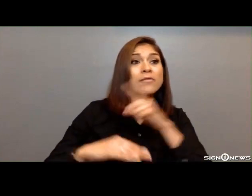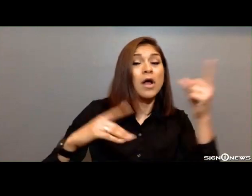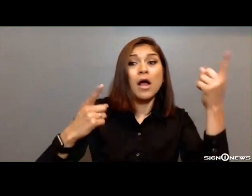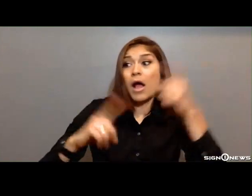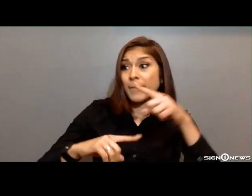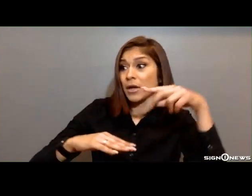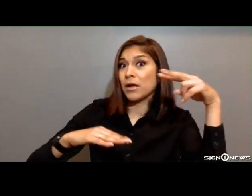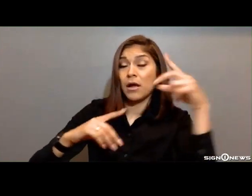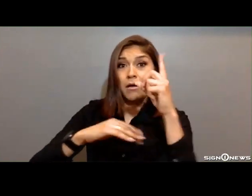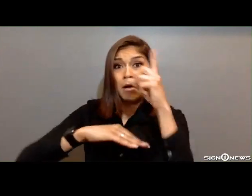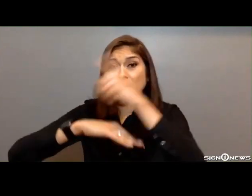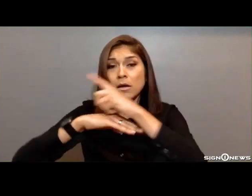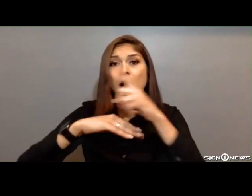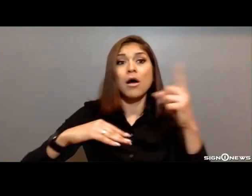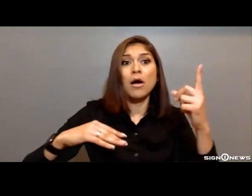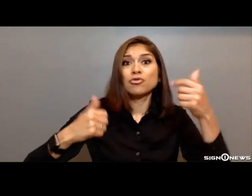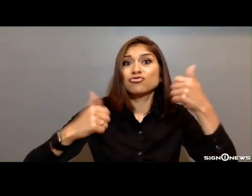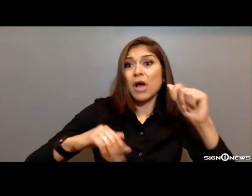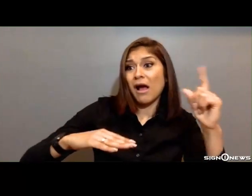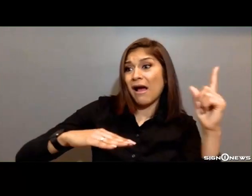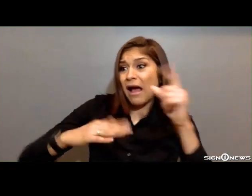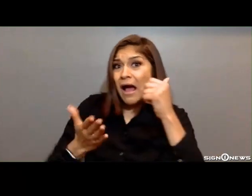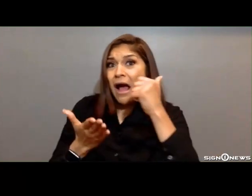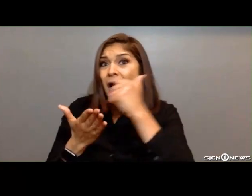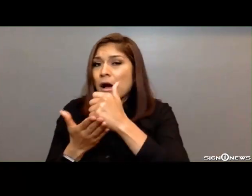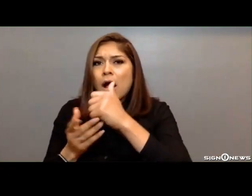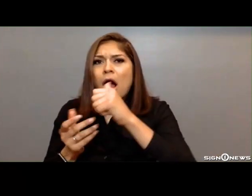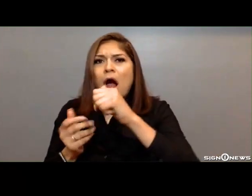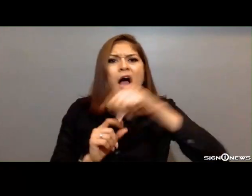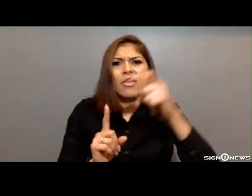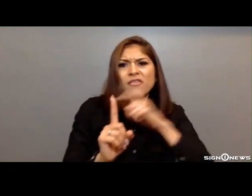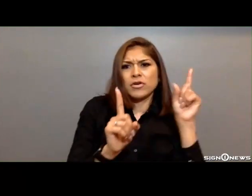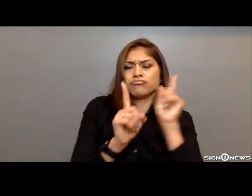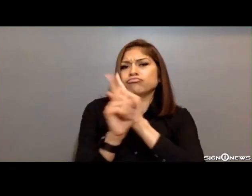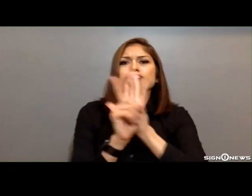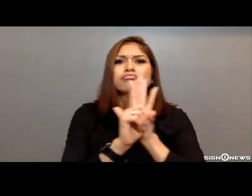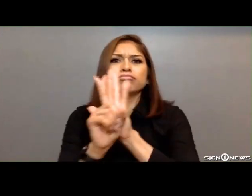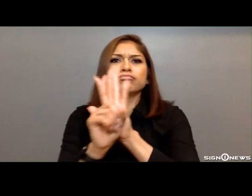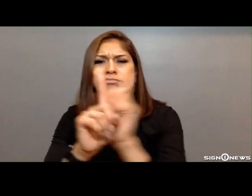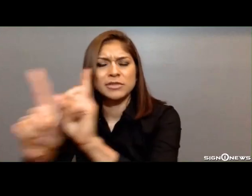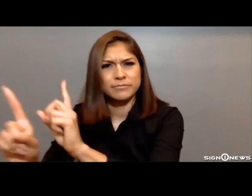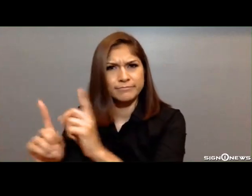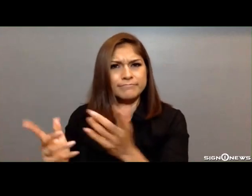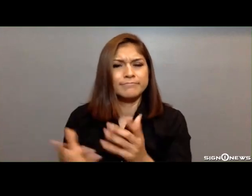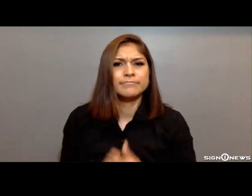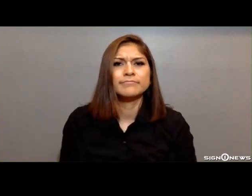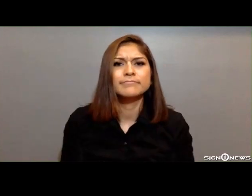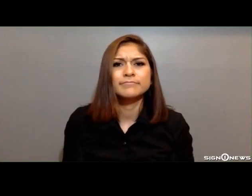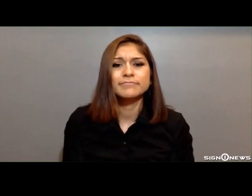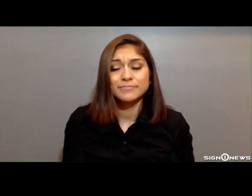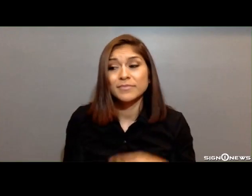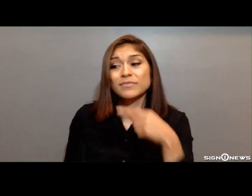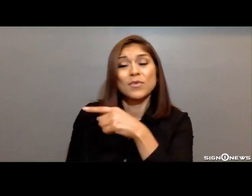One appears to begin to help but is guided away by his colleague.